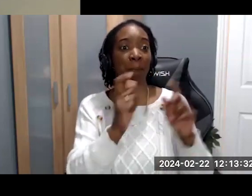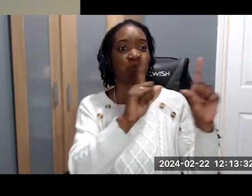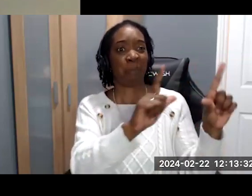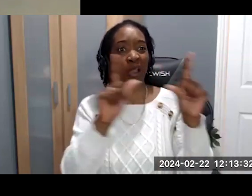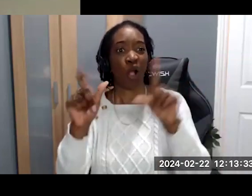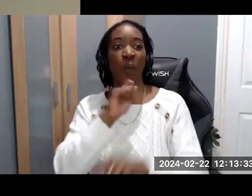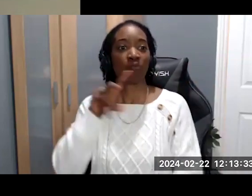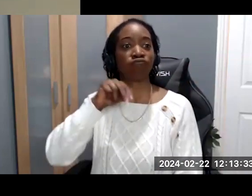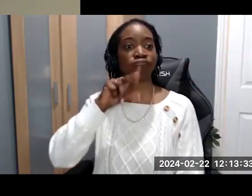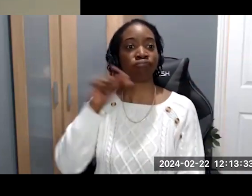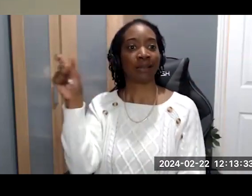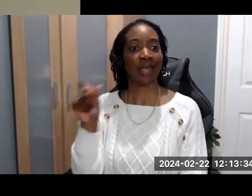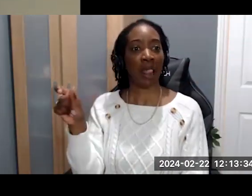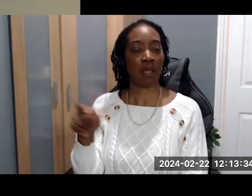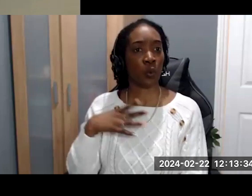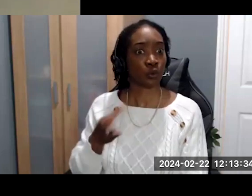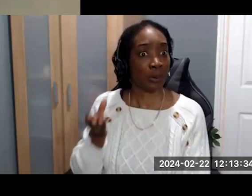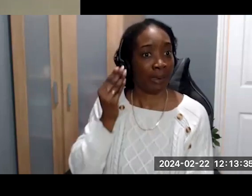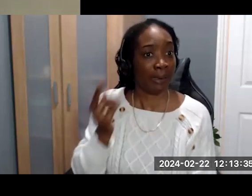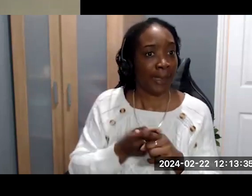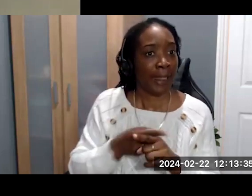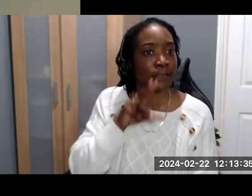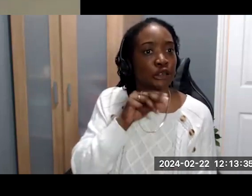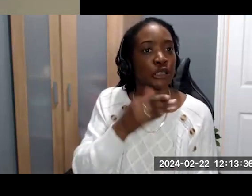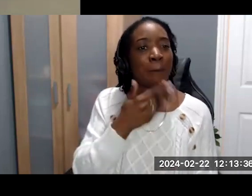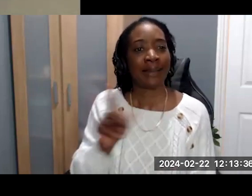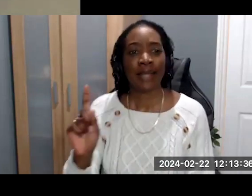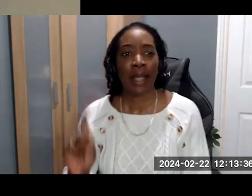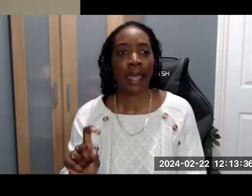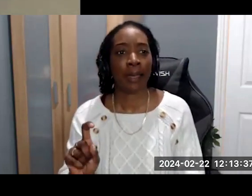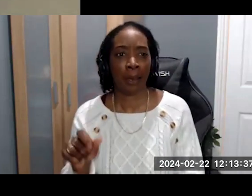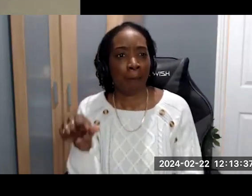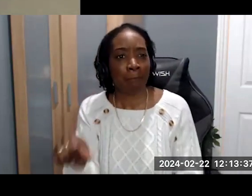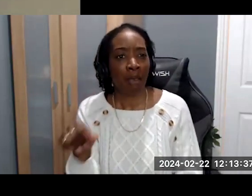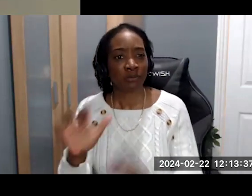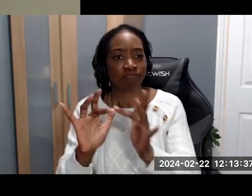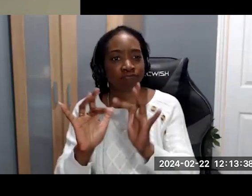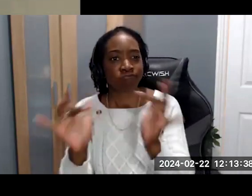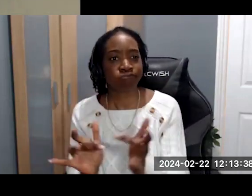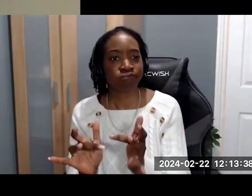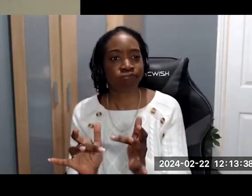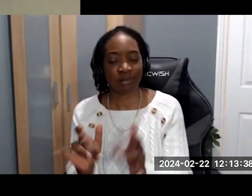to hear the English translation please select the interpretation icon which has a small Globe symbol